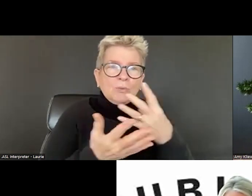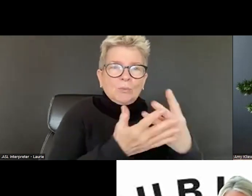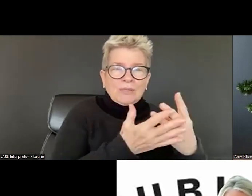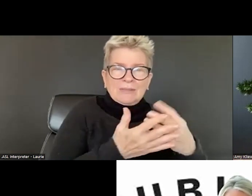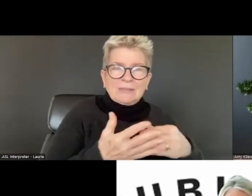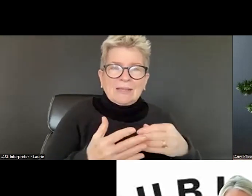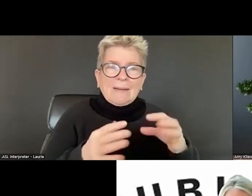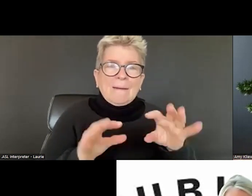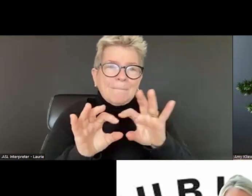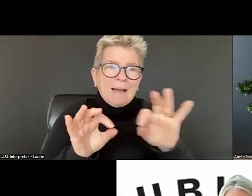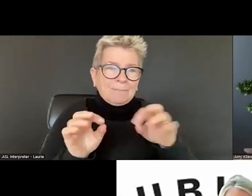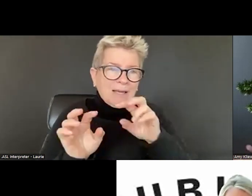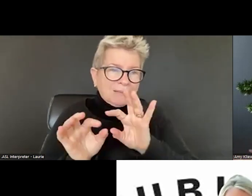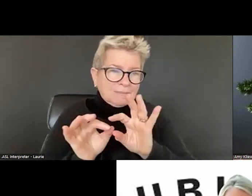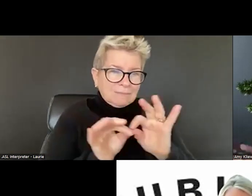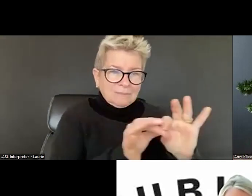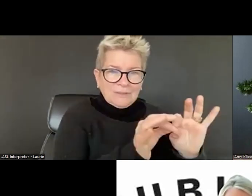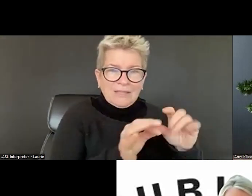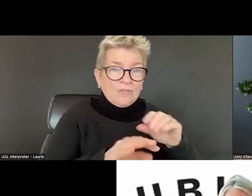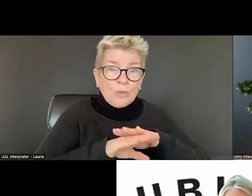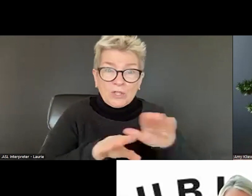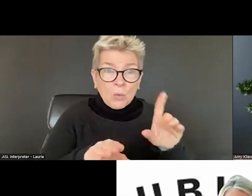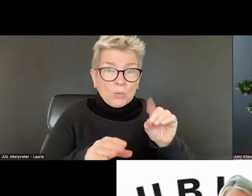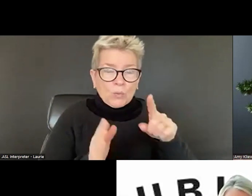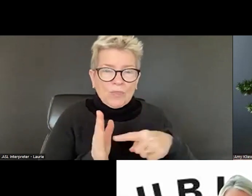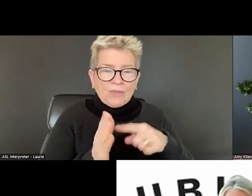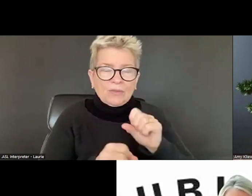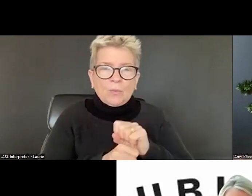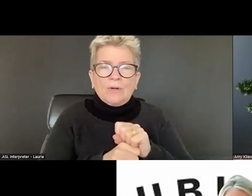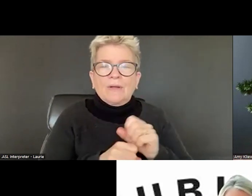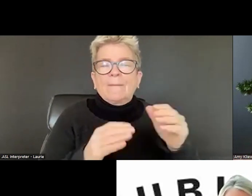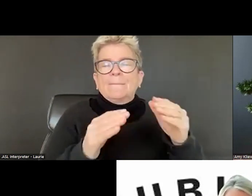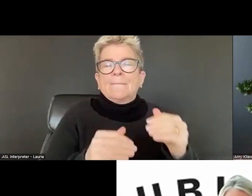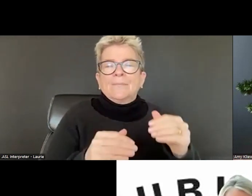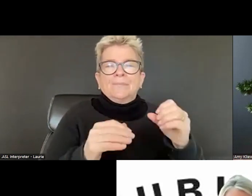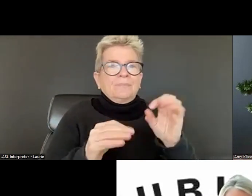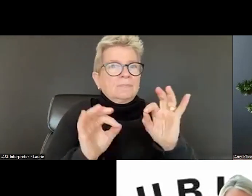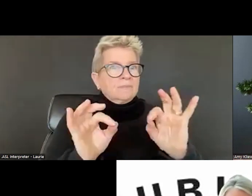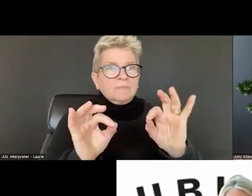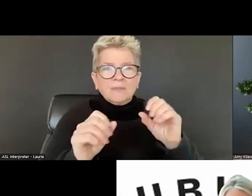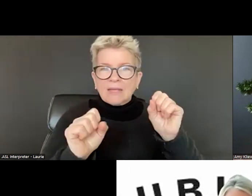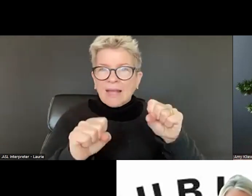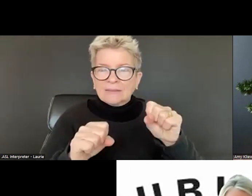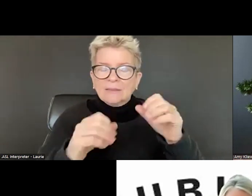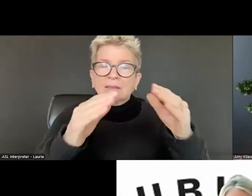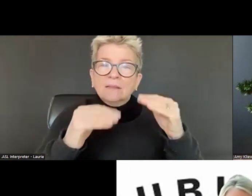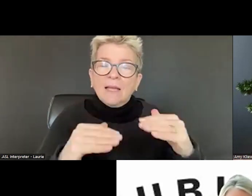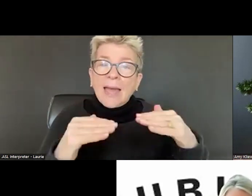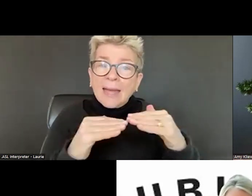absolutely so moving right into the issue of equity which is something we have at the core